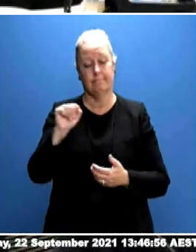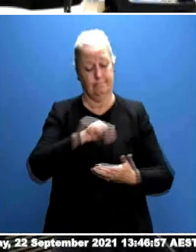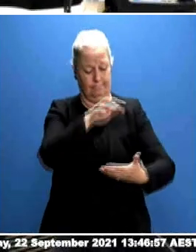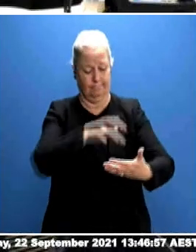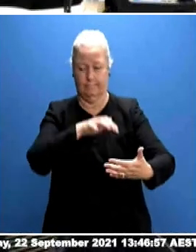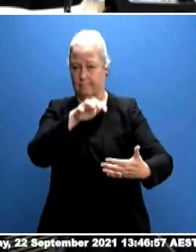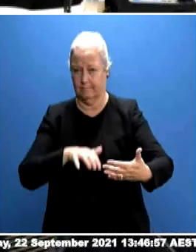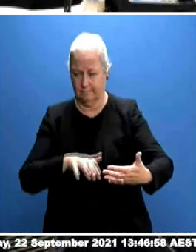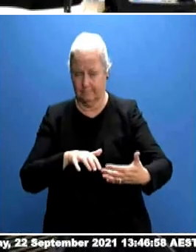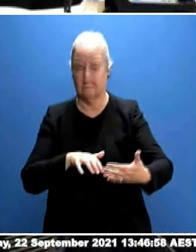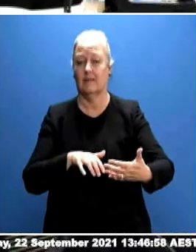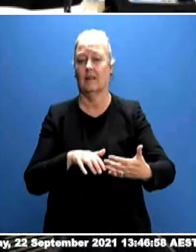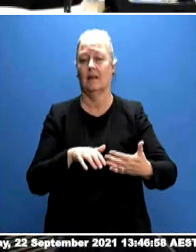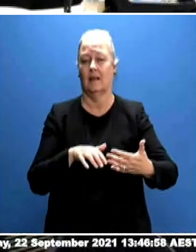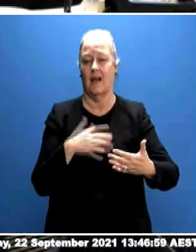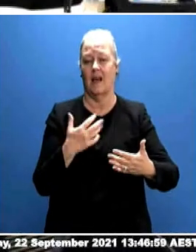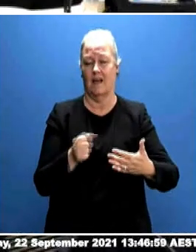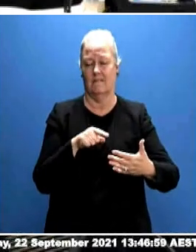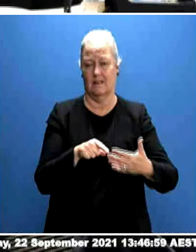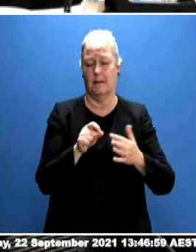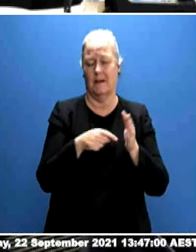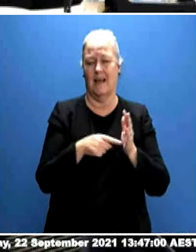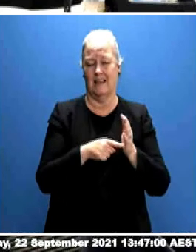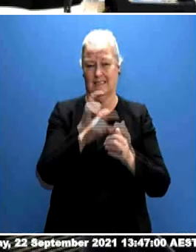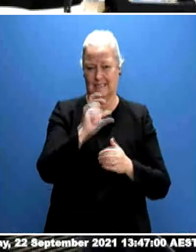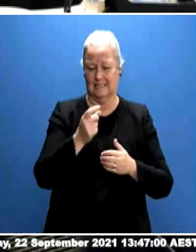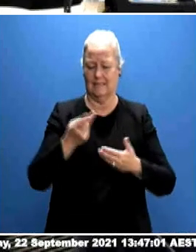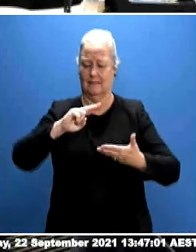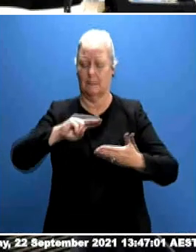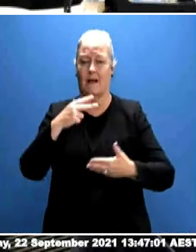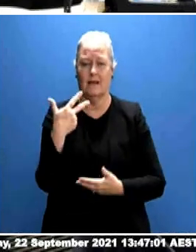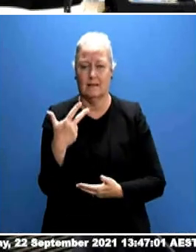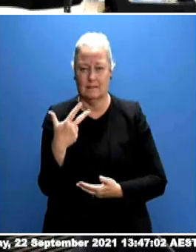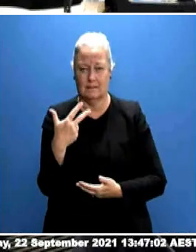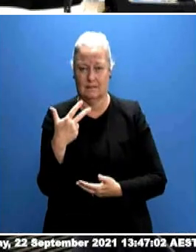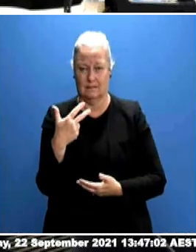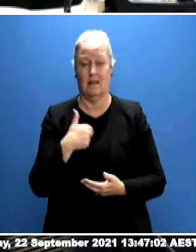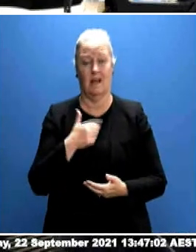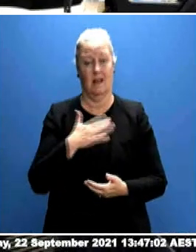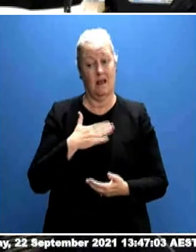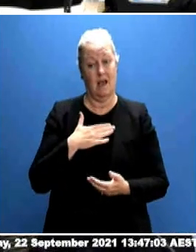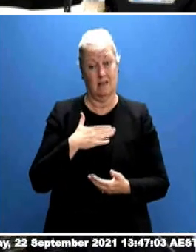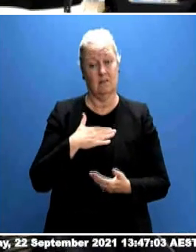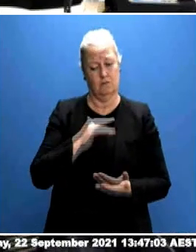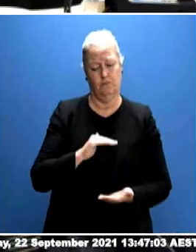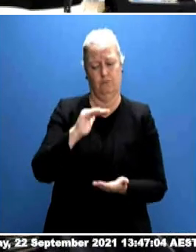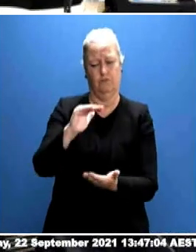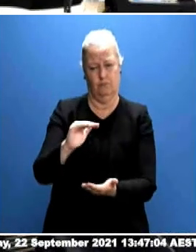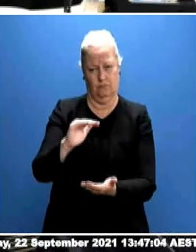in Tender Bundle Part C, Tab 8. I ask to tender this statement into evidence and that it be admitted as